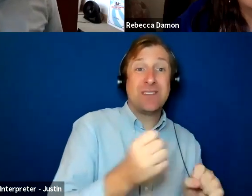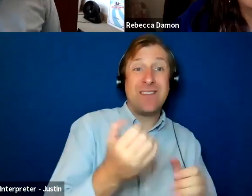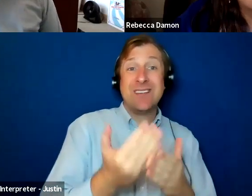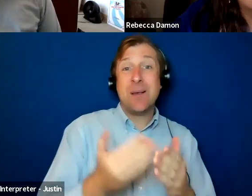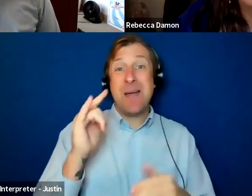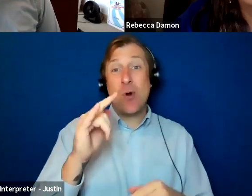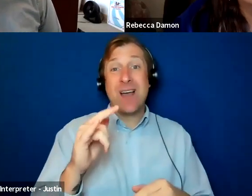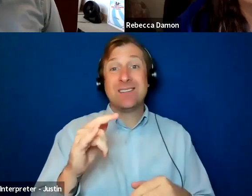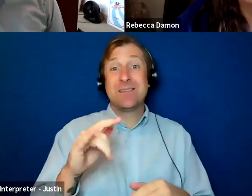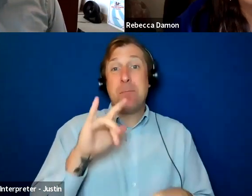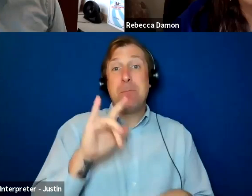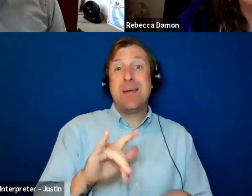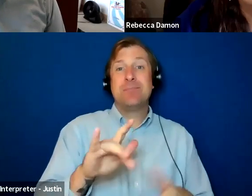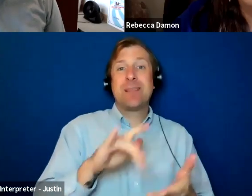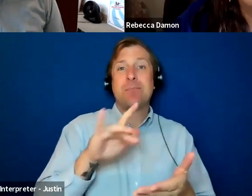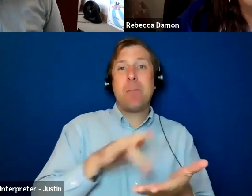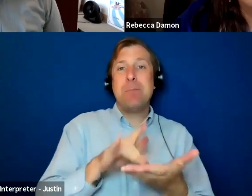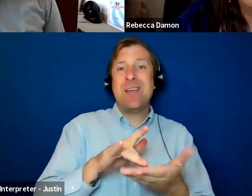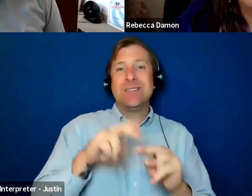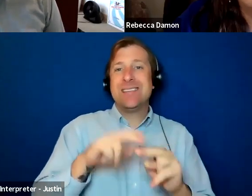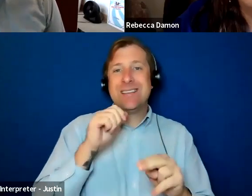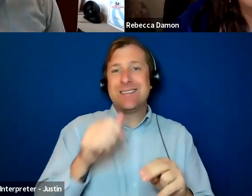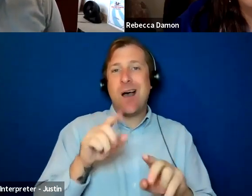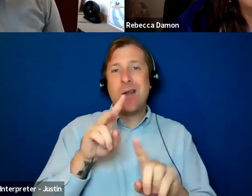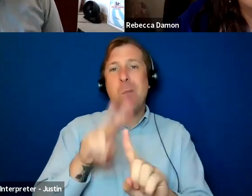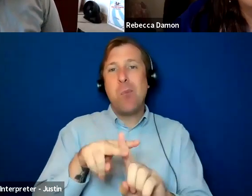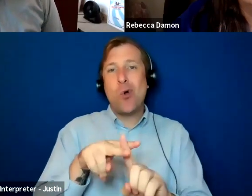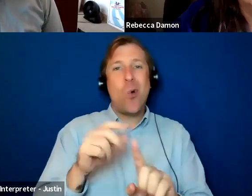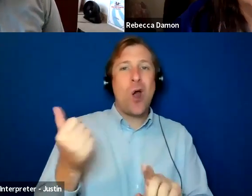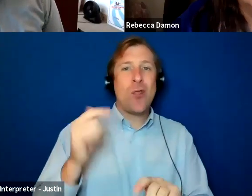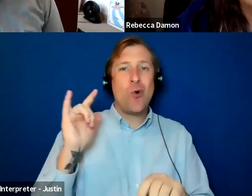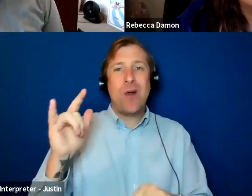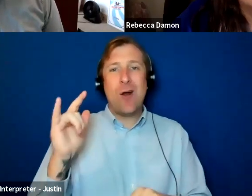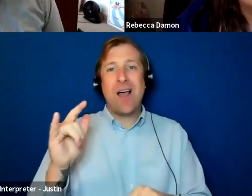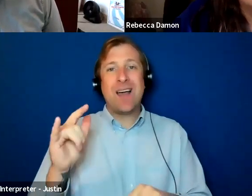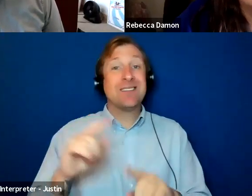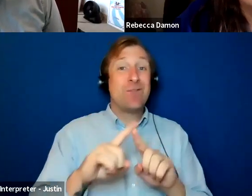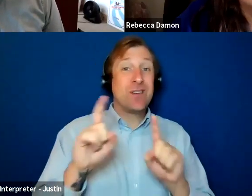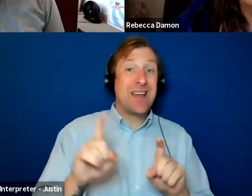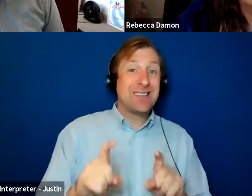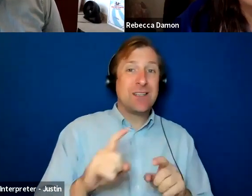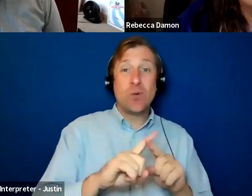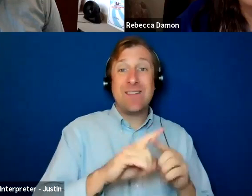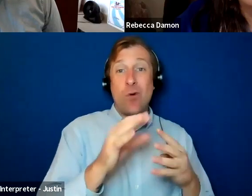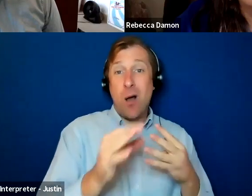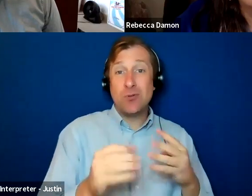I've heard of airlines that are saying they're going to start doing some sort of testing, et cetera. So those are options that a performer should consider,